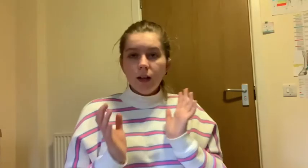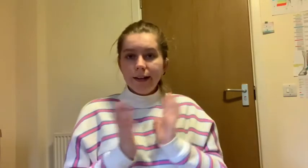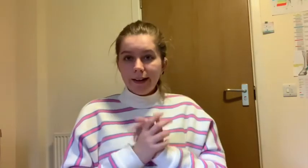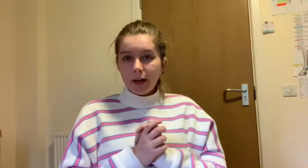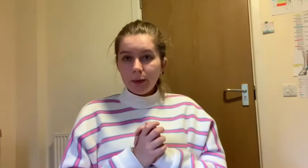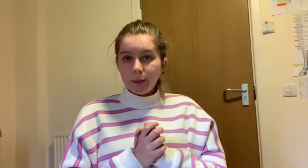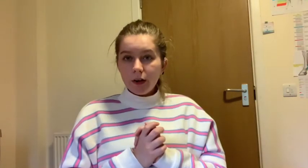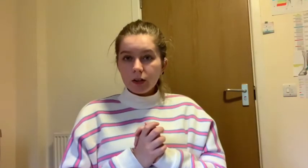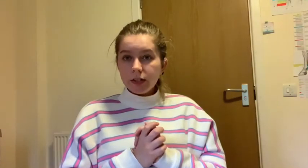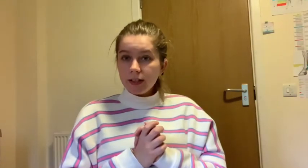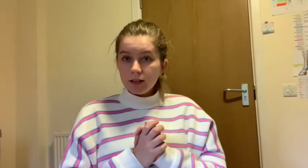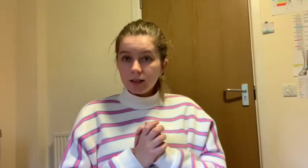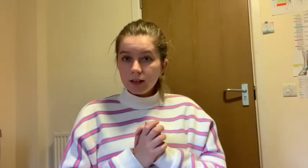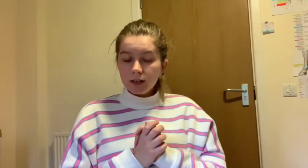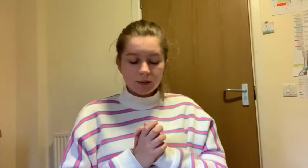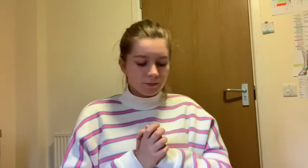Now we are onto Taehyung!